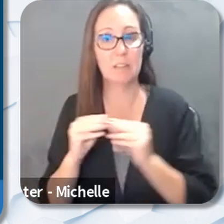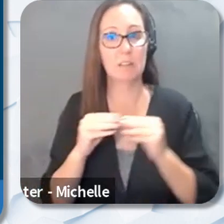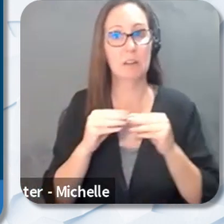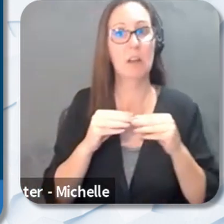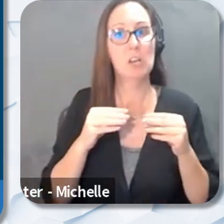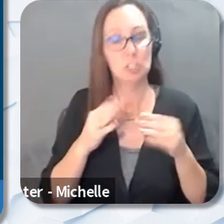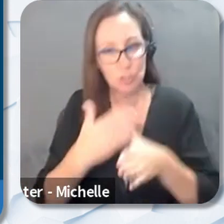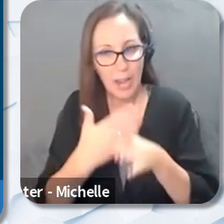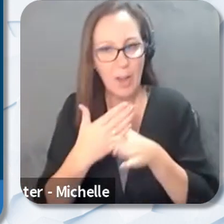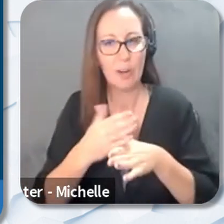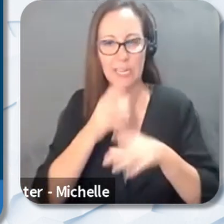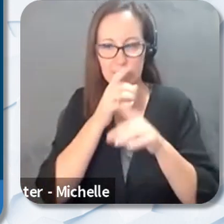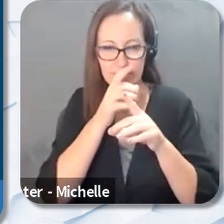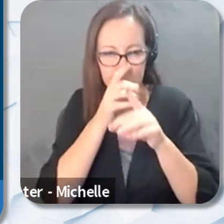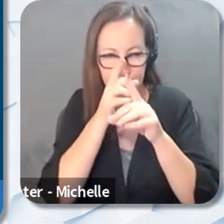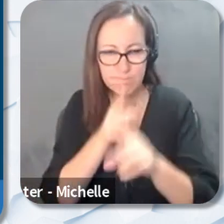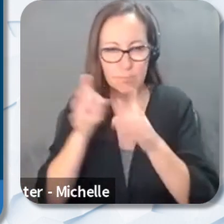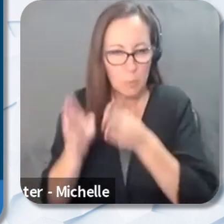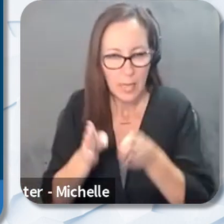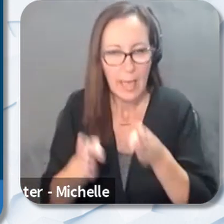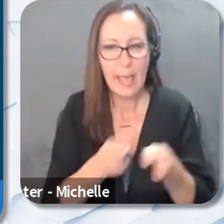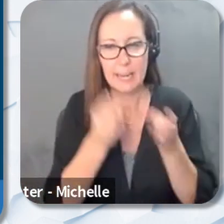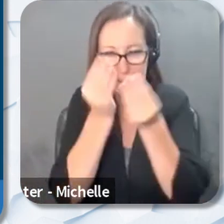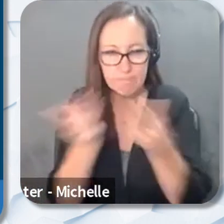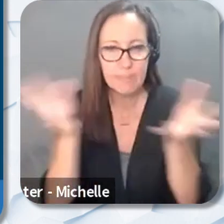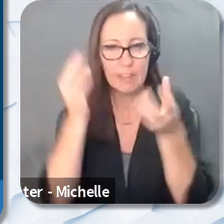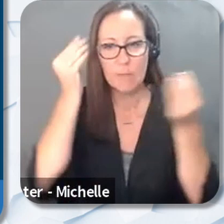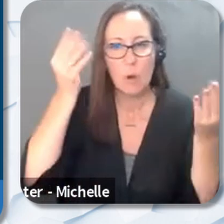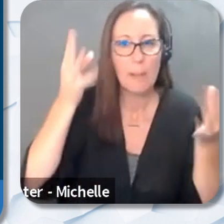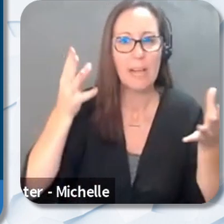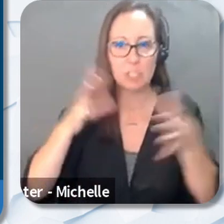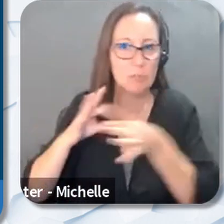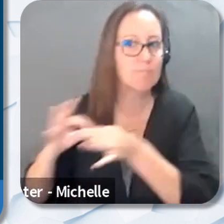intentional purposeful planning and sharing of information has. has made such a big difference